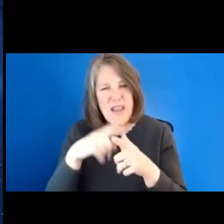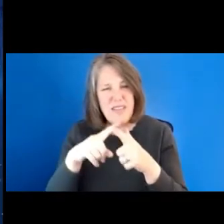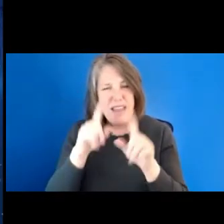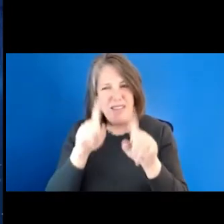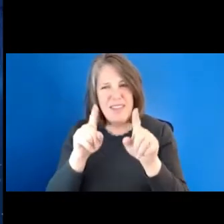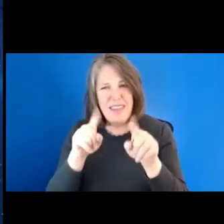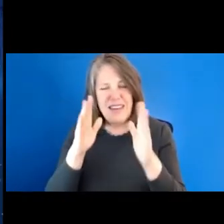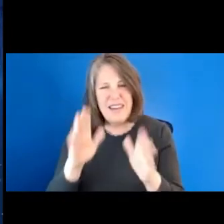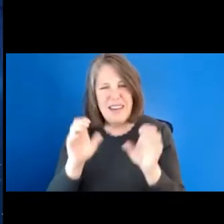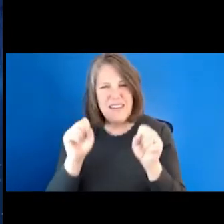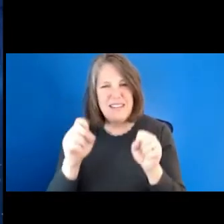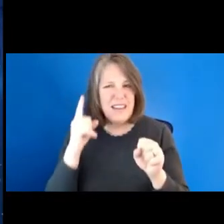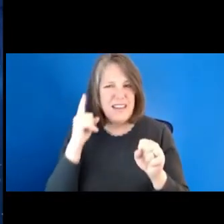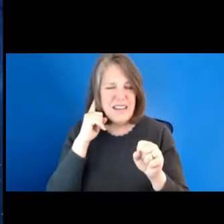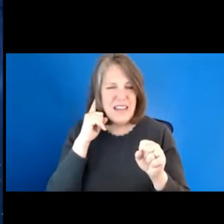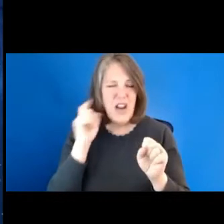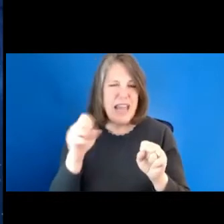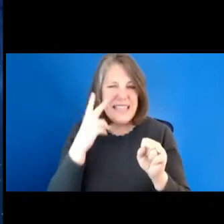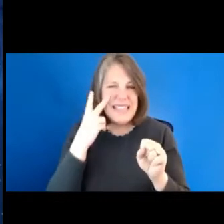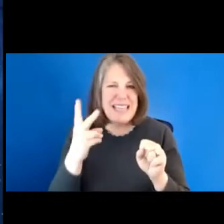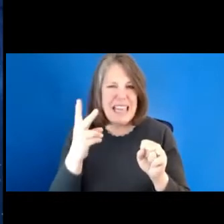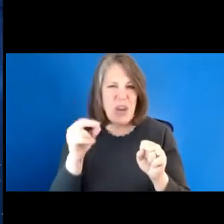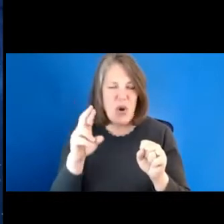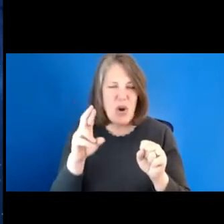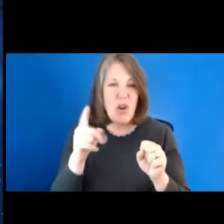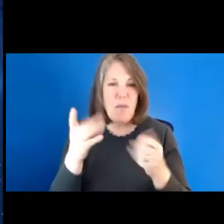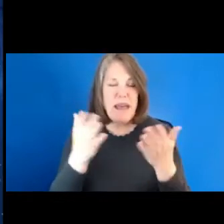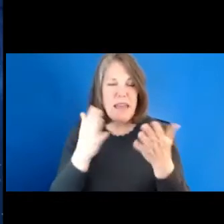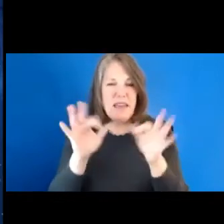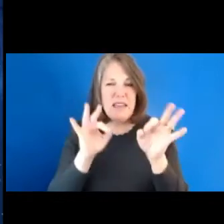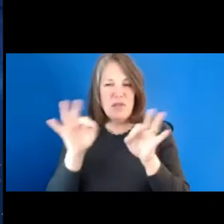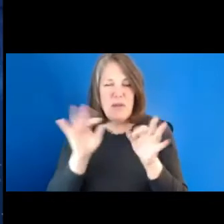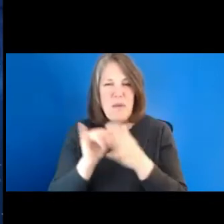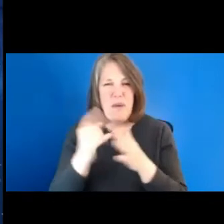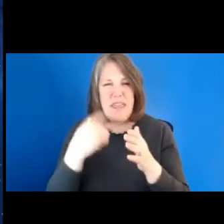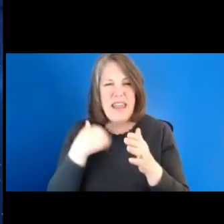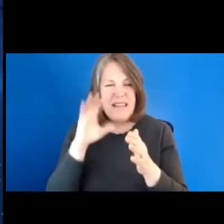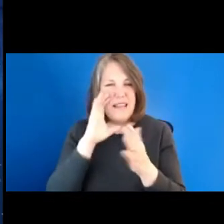the attendees can see or you might describe, the one that has a little picture in the middle.